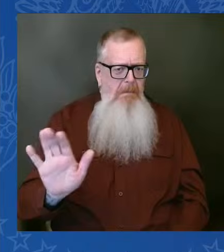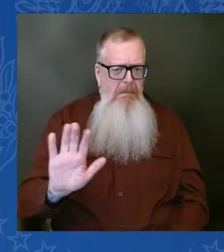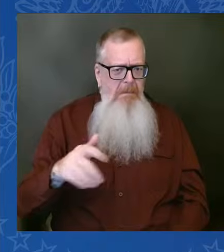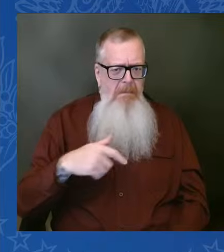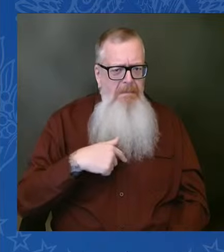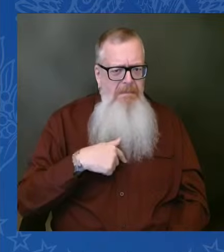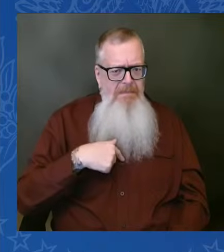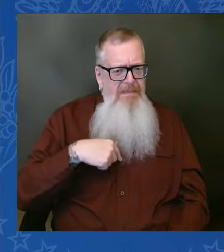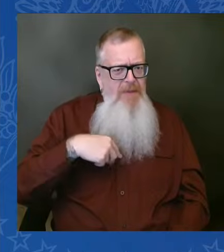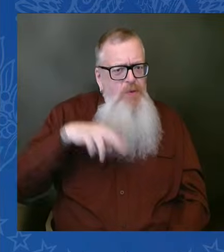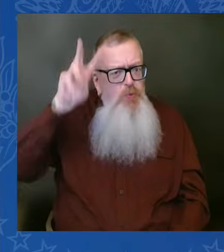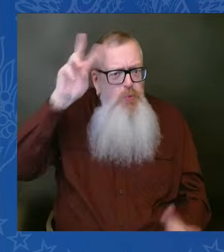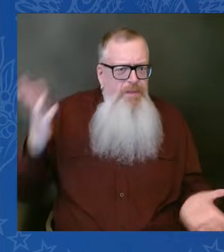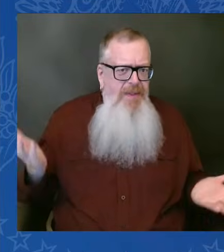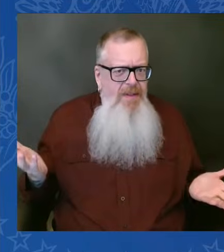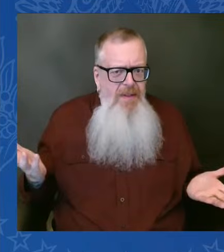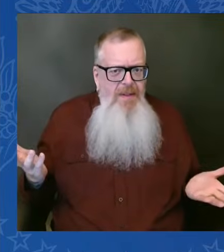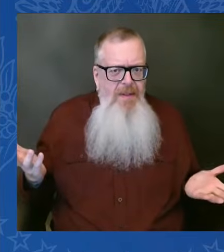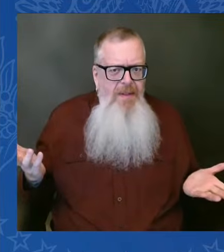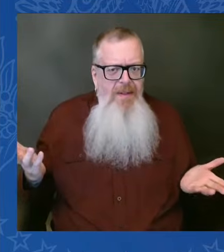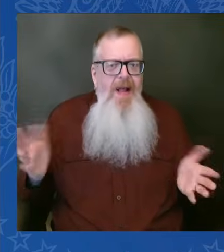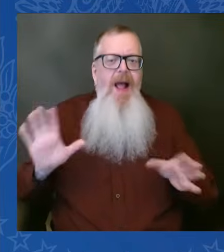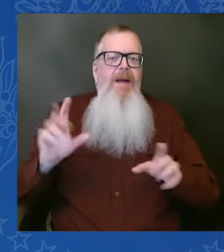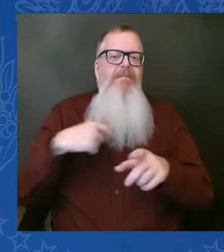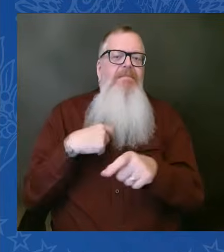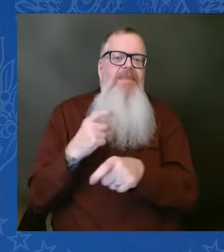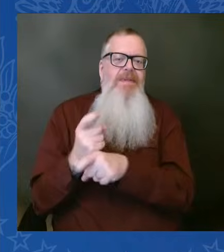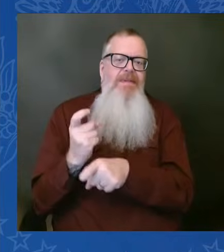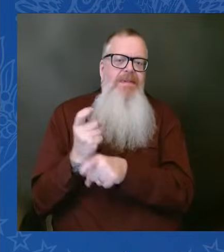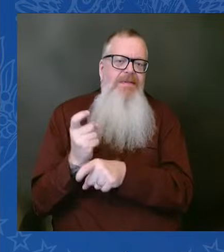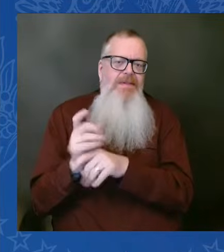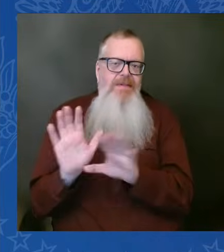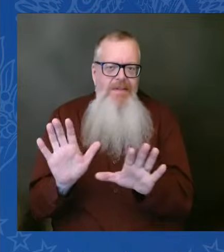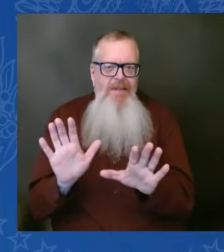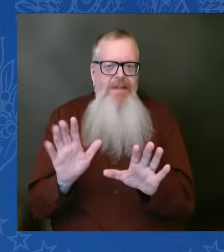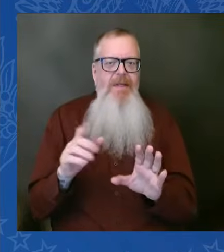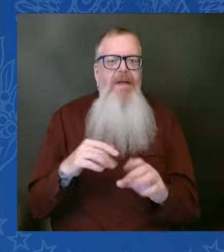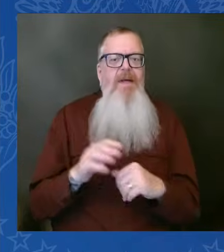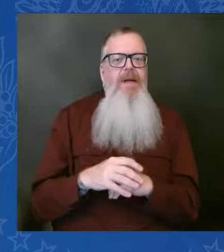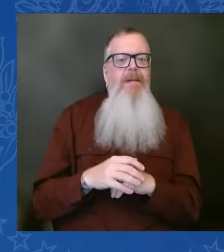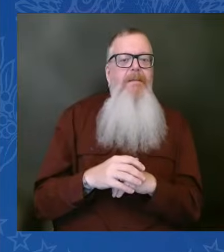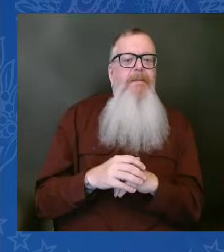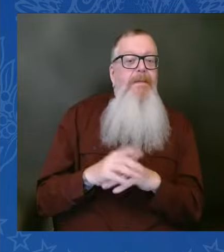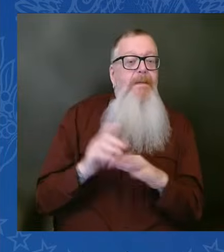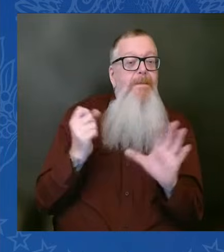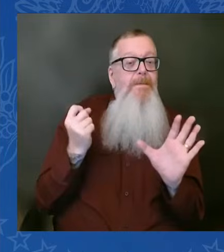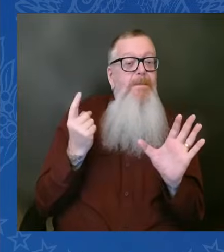I realize we’re talking about the impact of politics, but the economic basic principles is what we’re